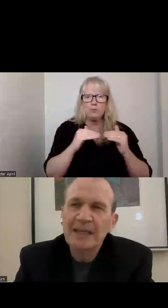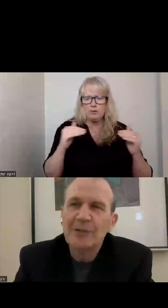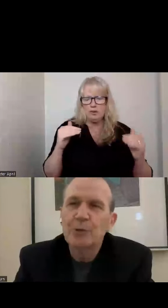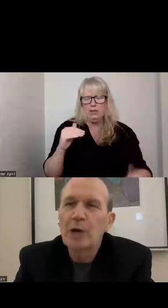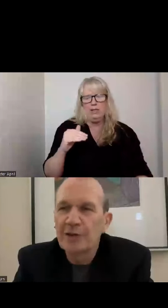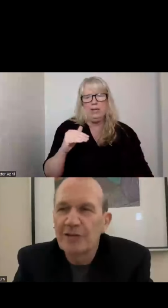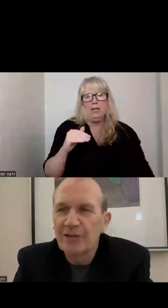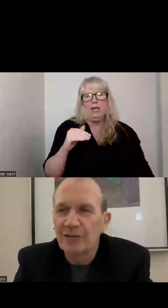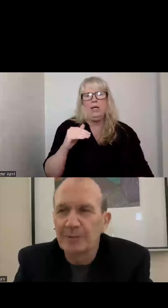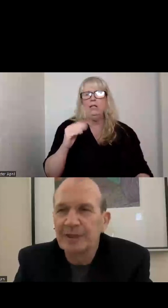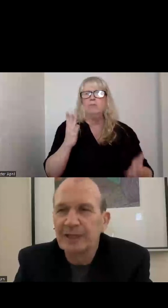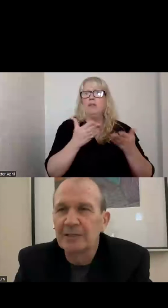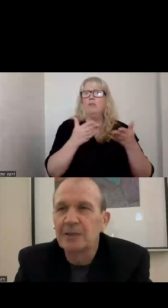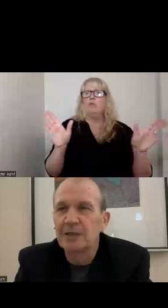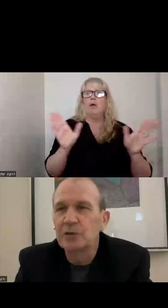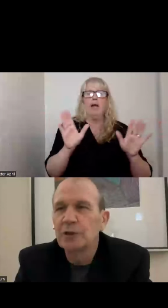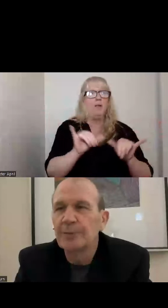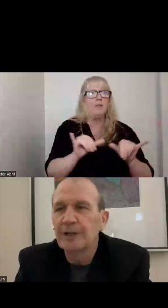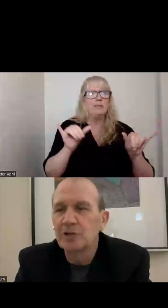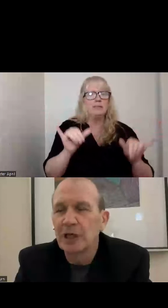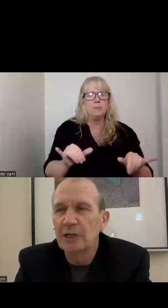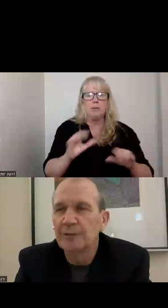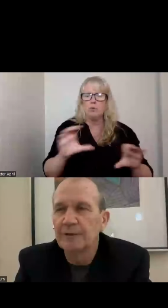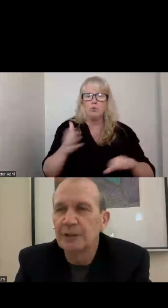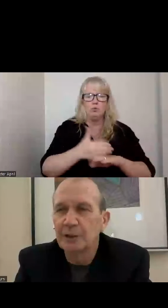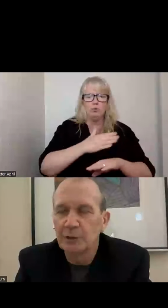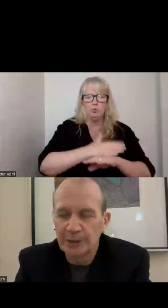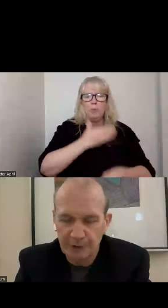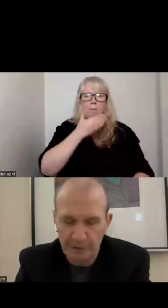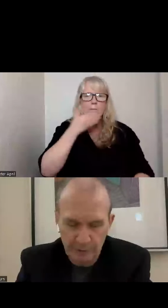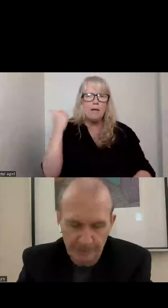THROUGHOUT THE SYSTEM AND DOING A BETTER JOB OF INCLUDING PEERS.